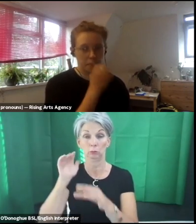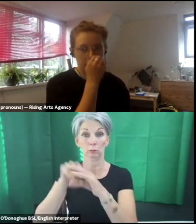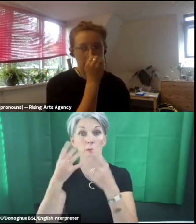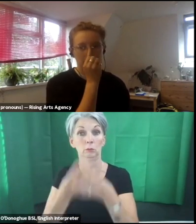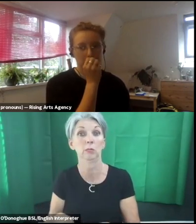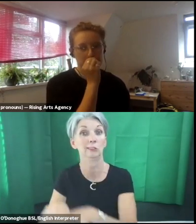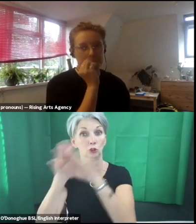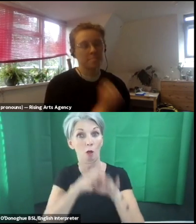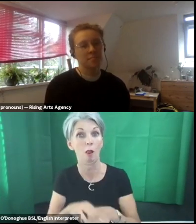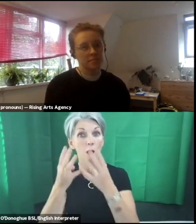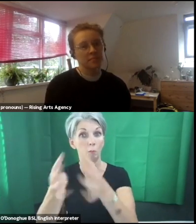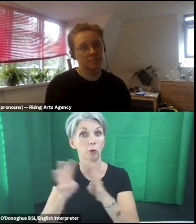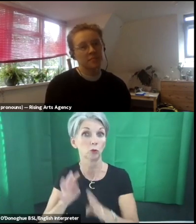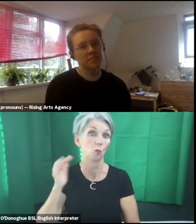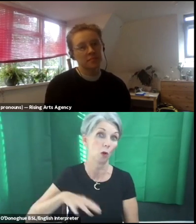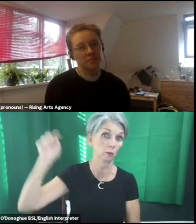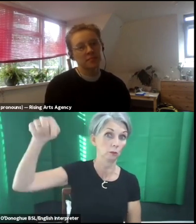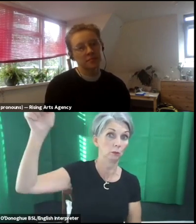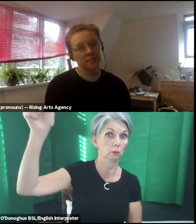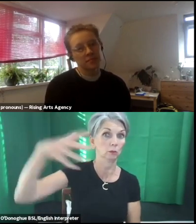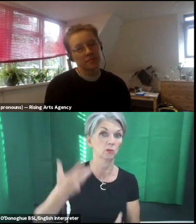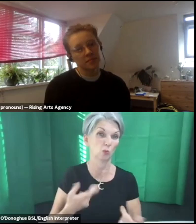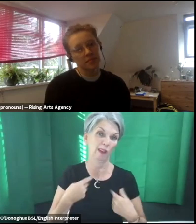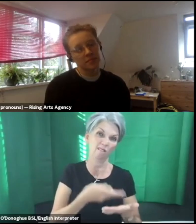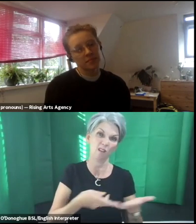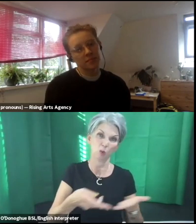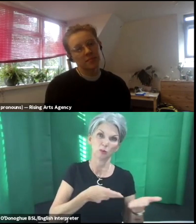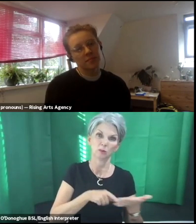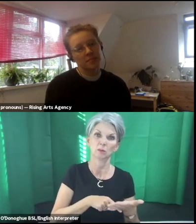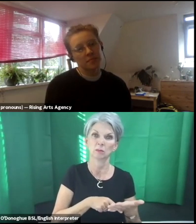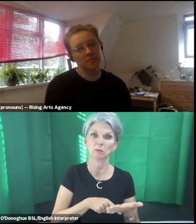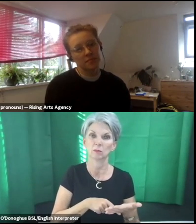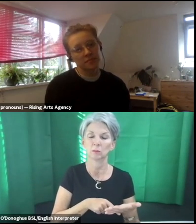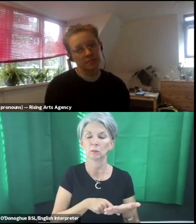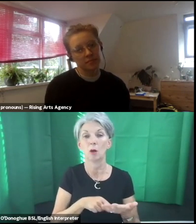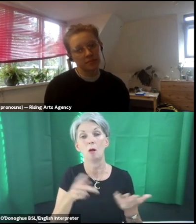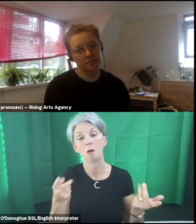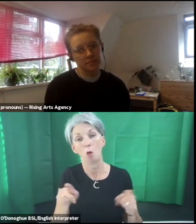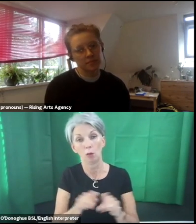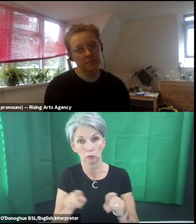the way we operate nationally as well. One of the other things that you can do, which everybody can do, whether you want